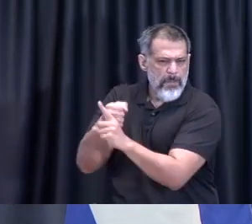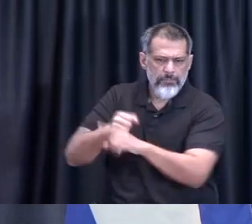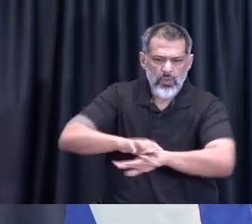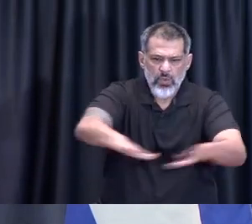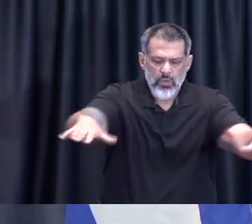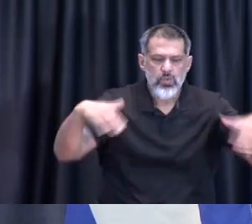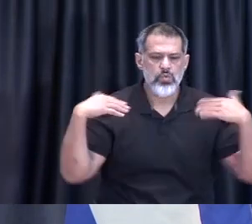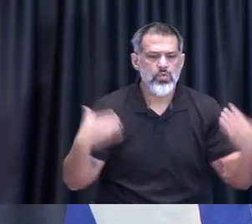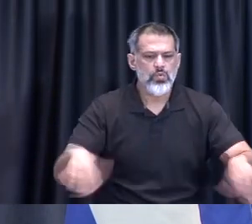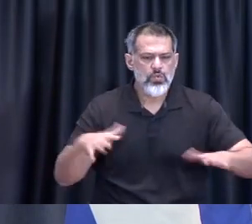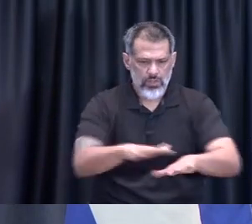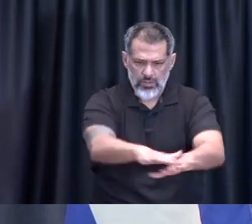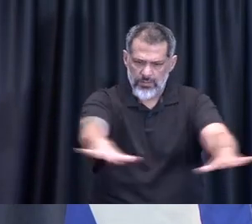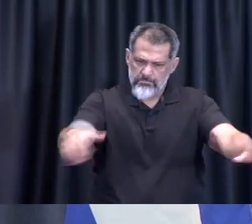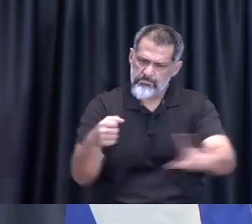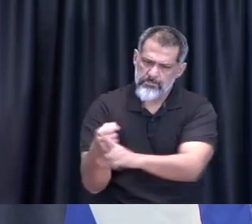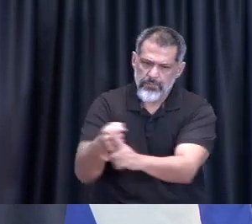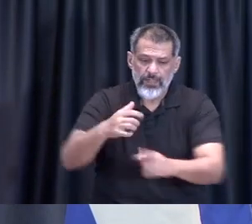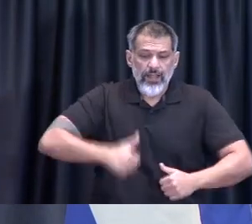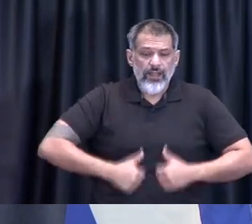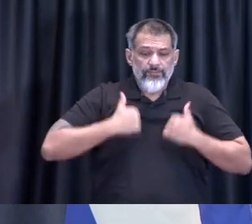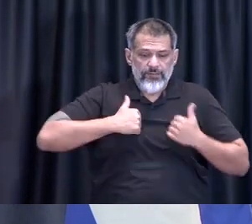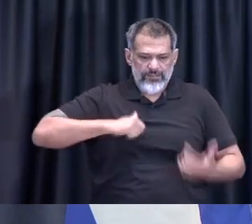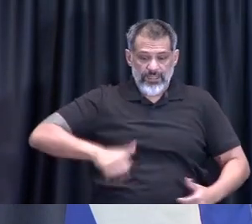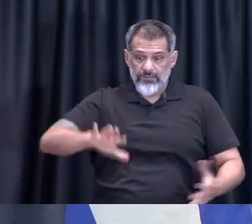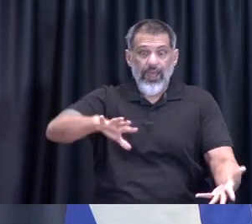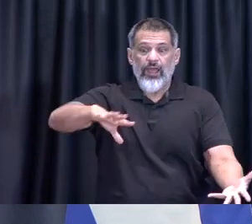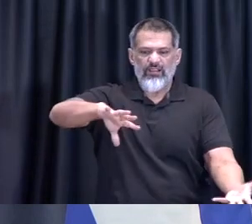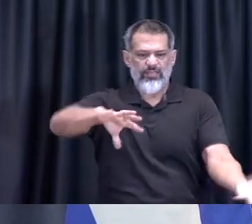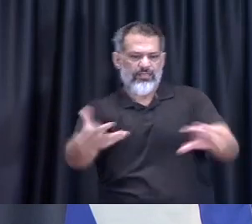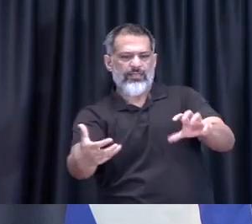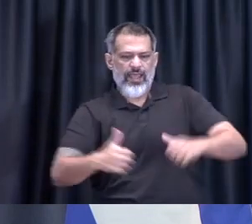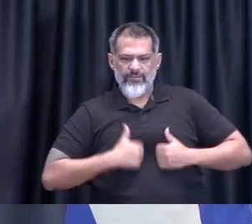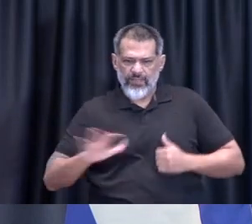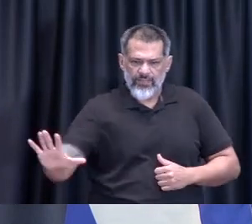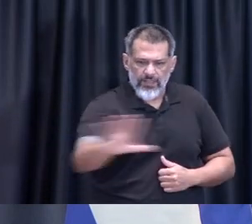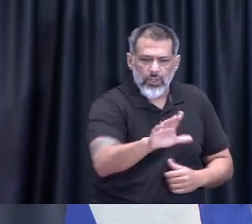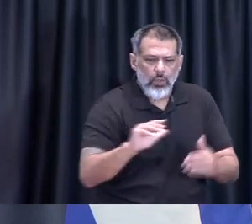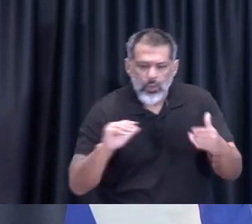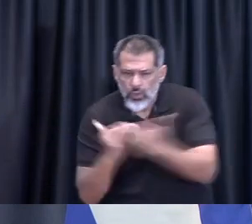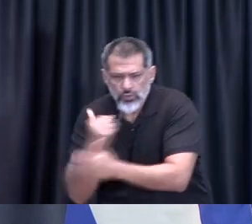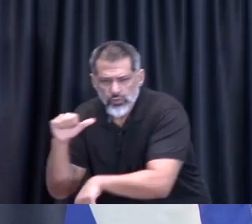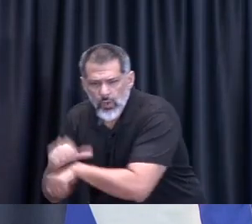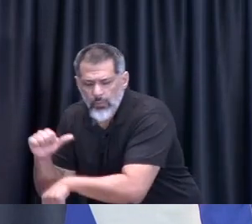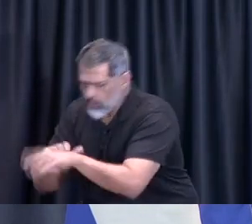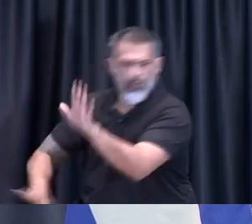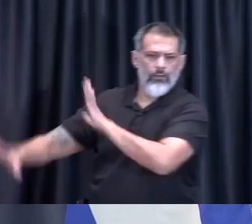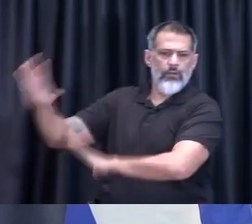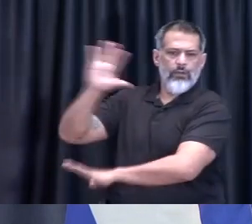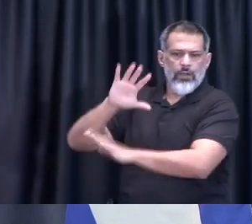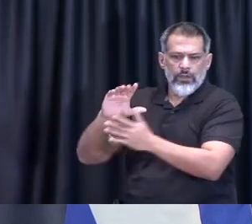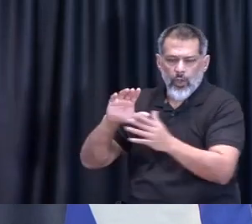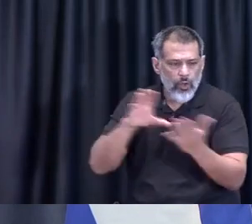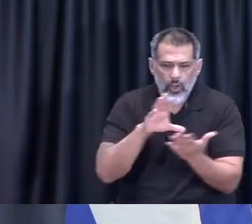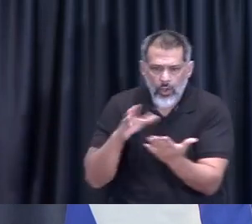our lives. Whether adapting to new ways of working, learning, parenting,